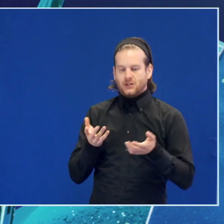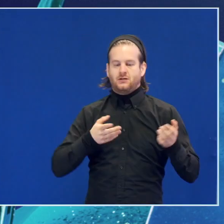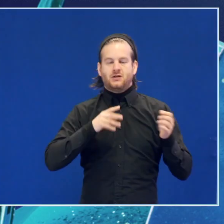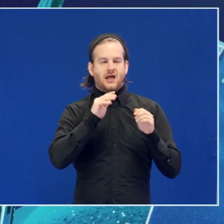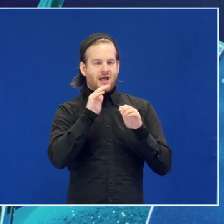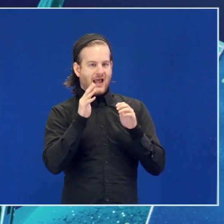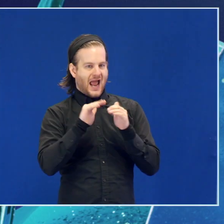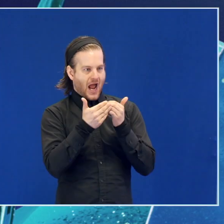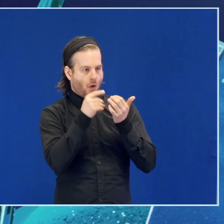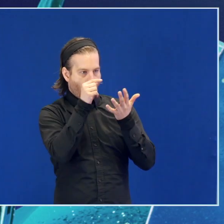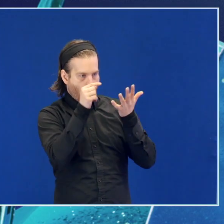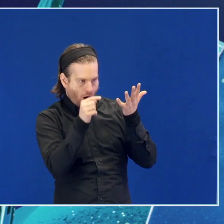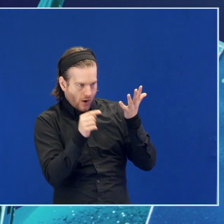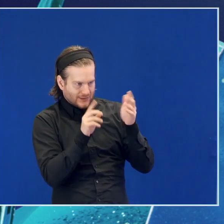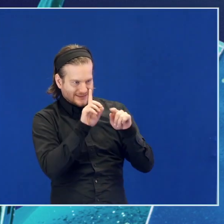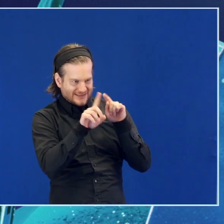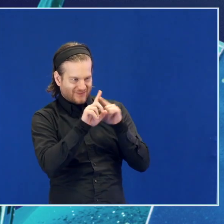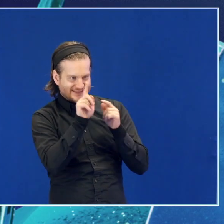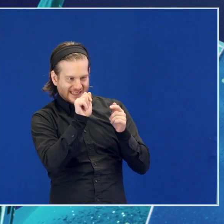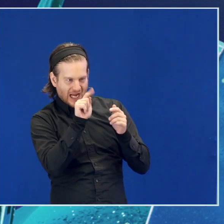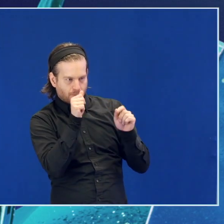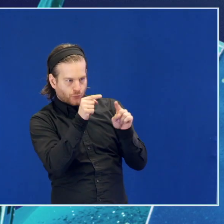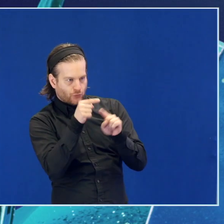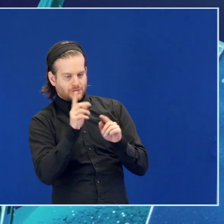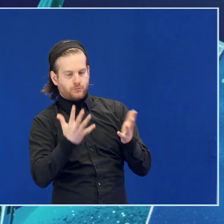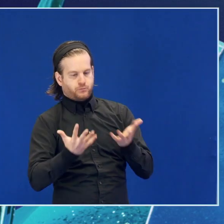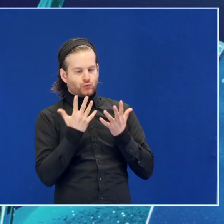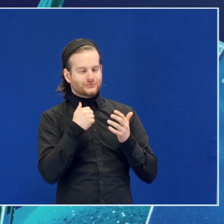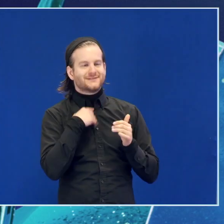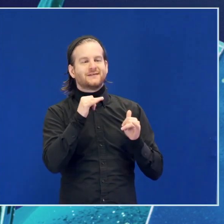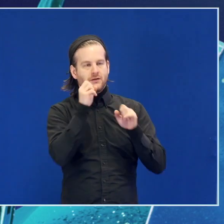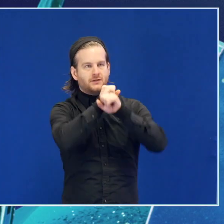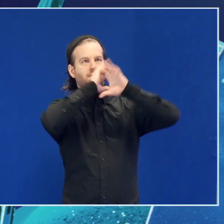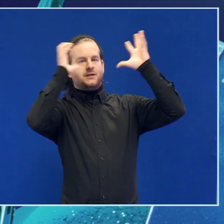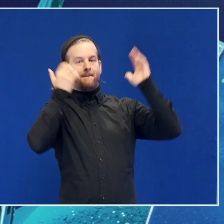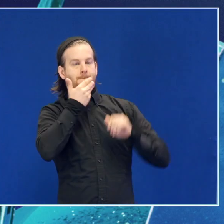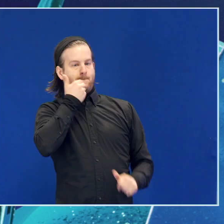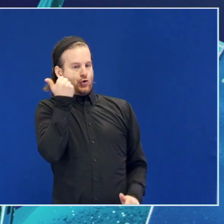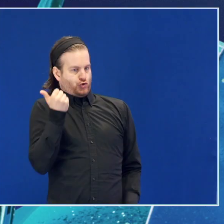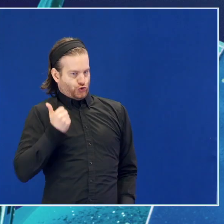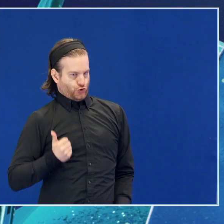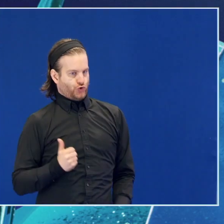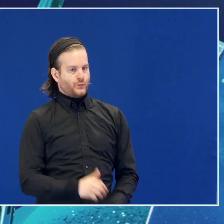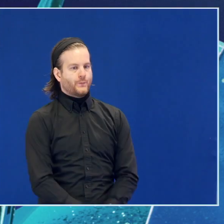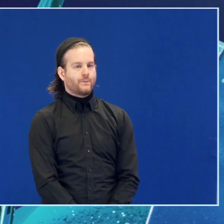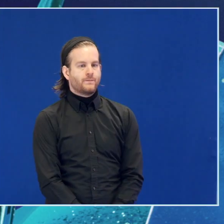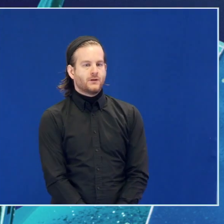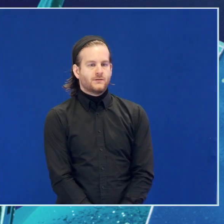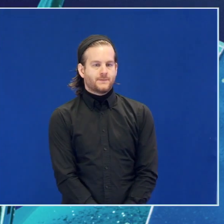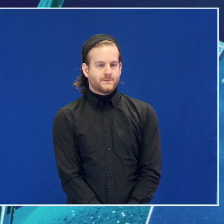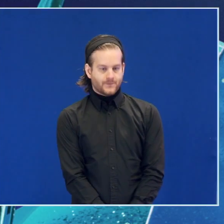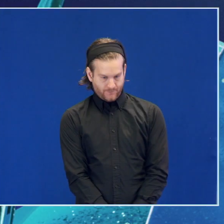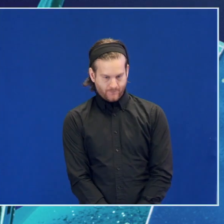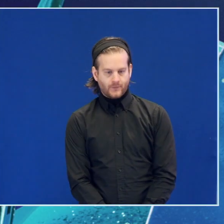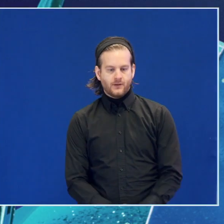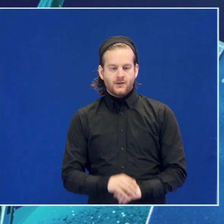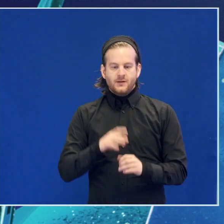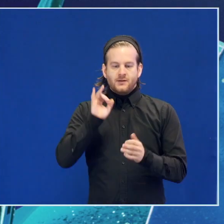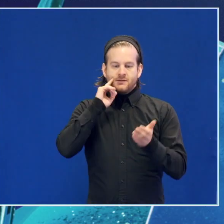Our early work included a partnership with Tarkett. They do flooring, right? And we worked with them to create an educational program